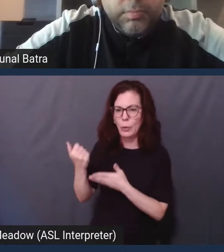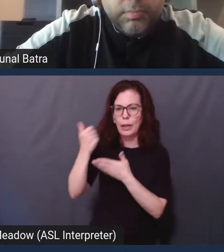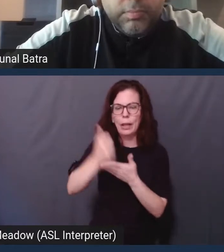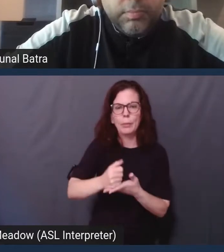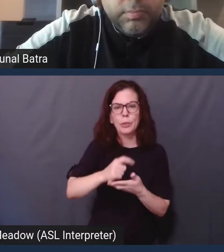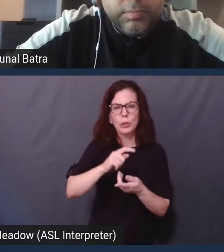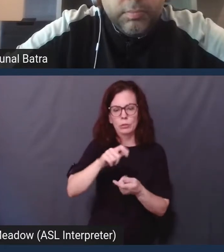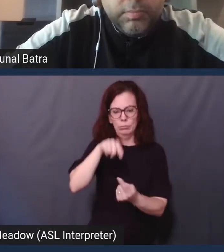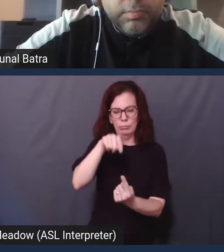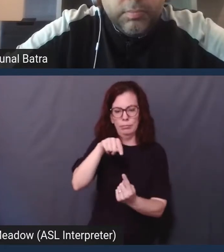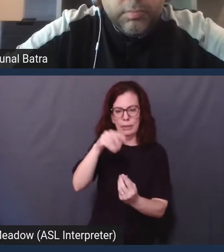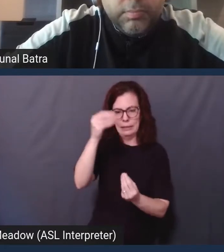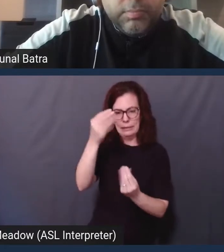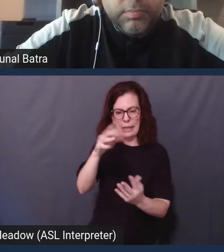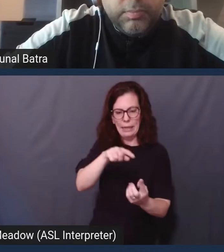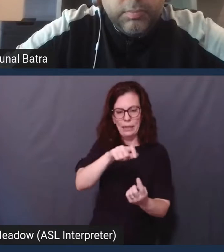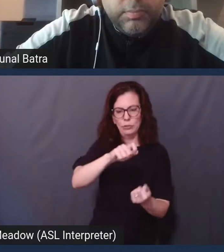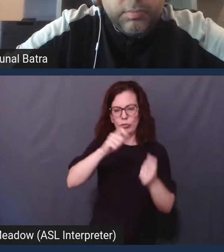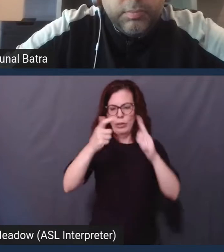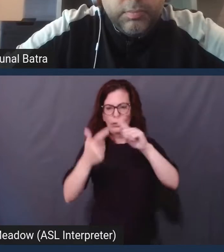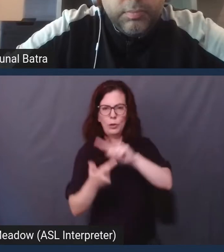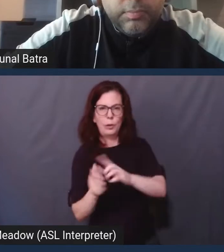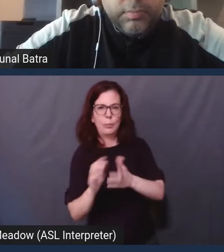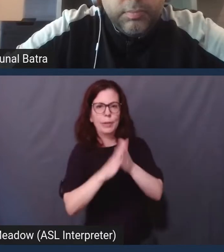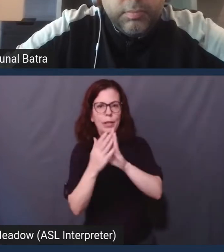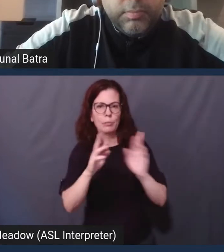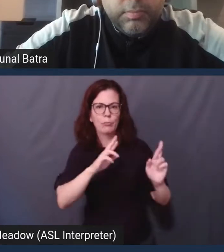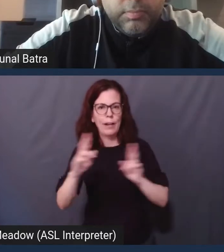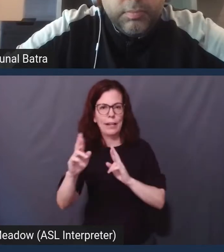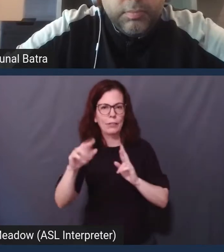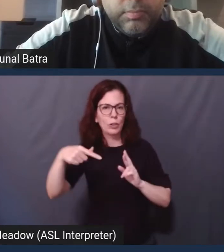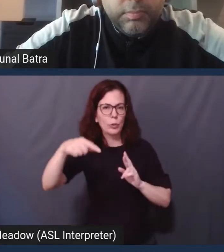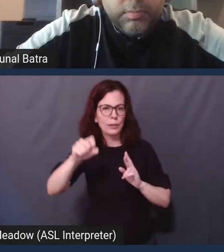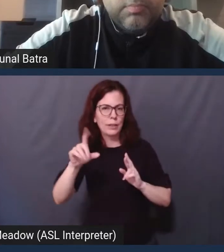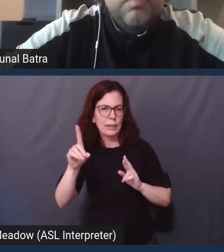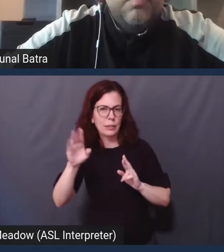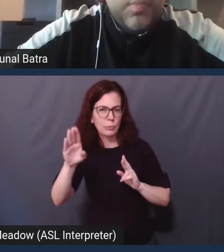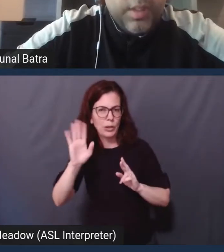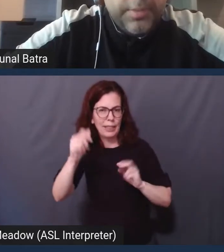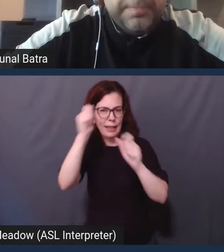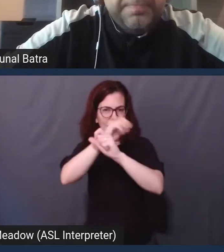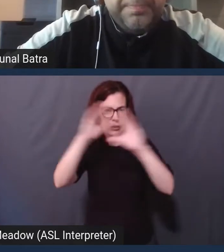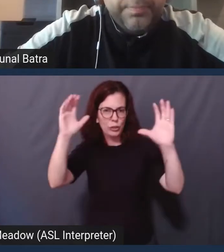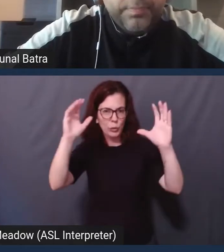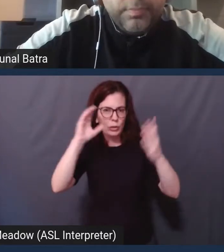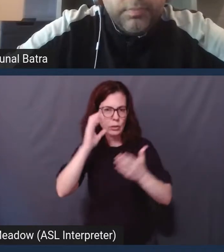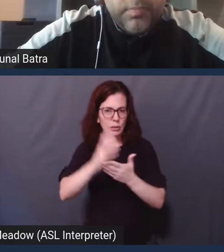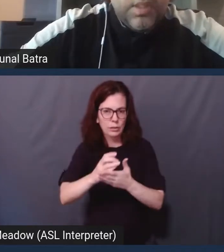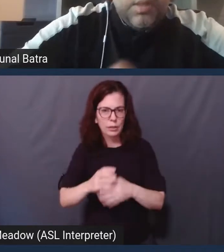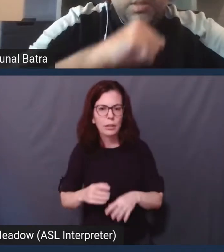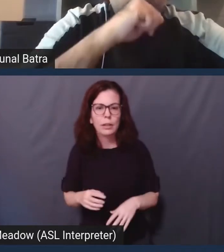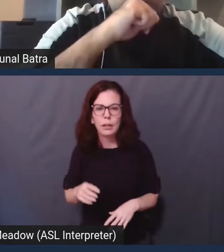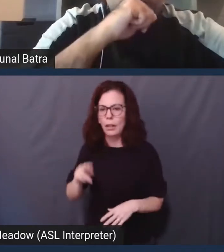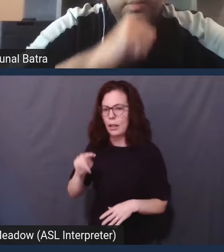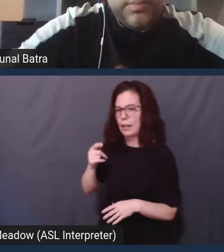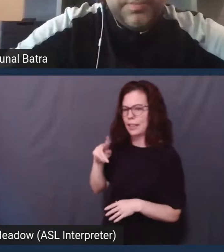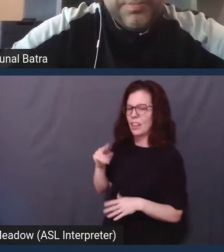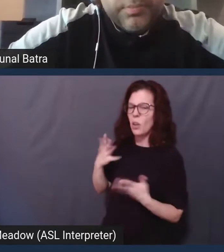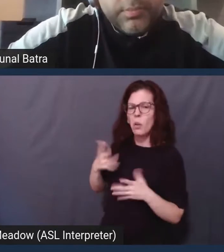to be ready for QuickSight dashboards and visualizations. Yeah, that totally makes sense to me. And I liked what you said about data